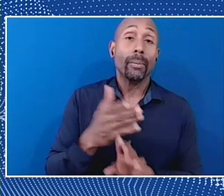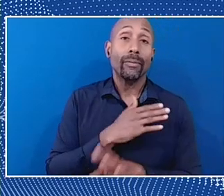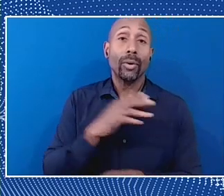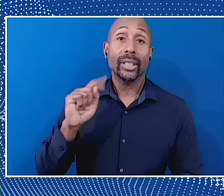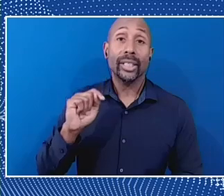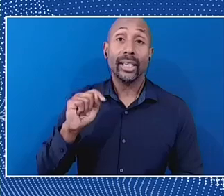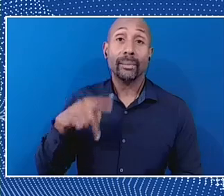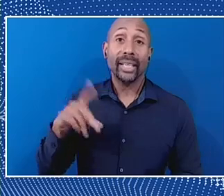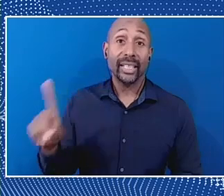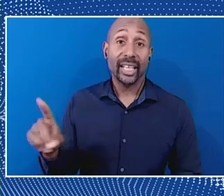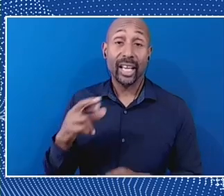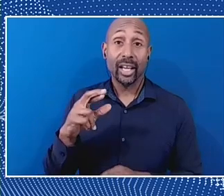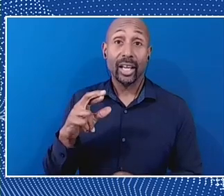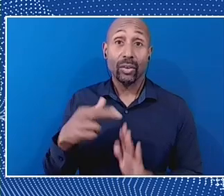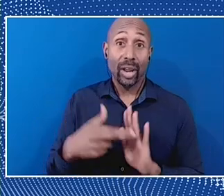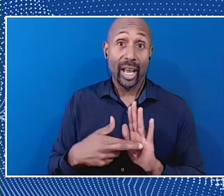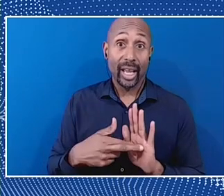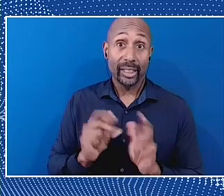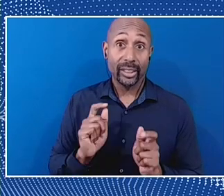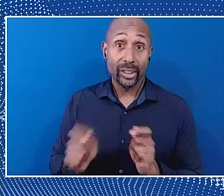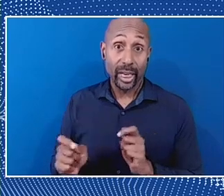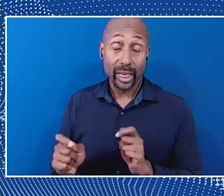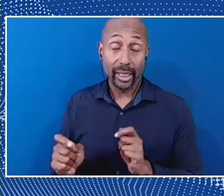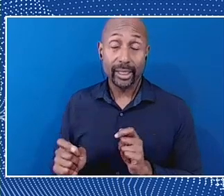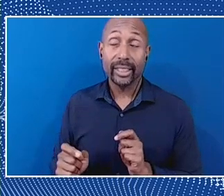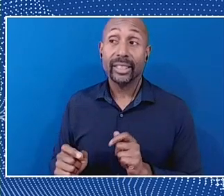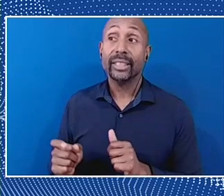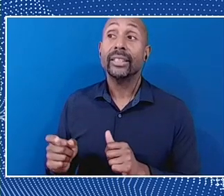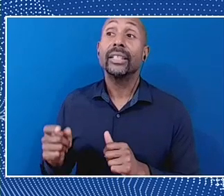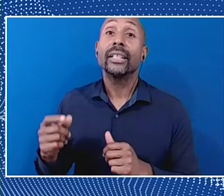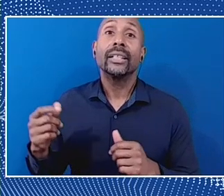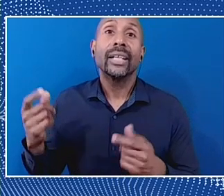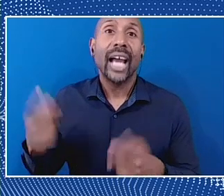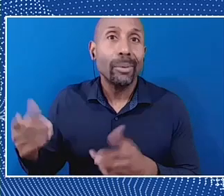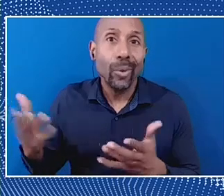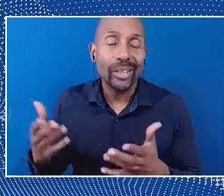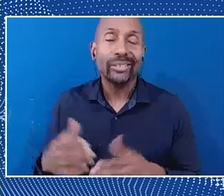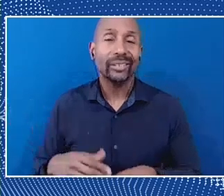Step one the Department sent a bunch of letters out to thousands, if not tens of